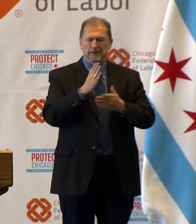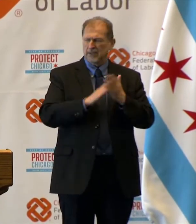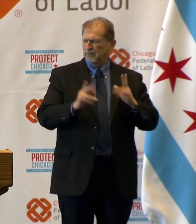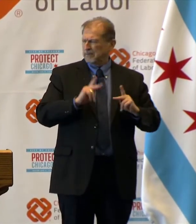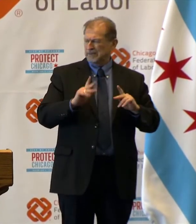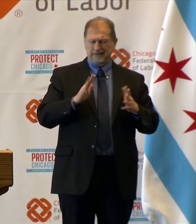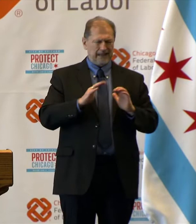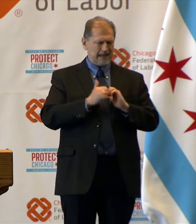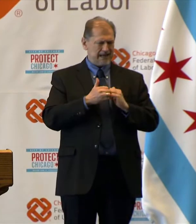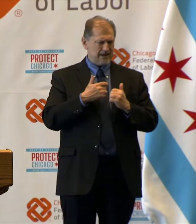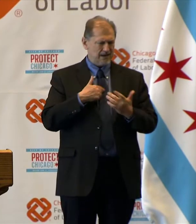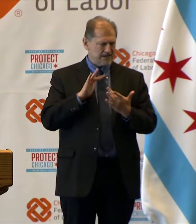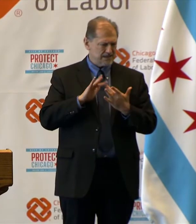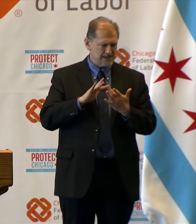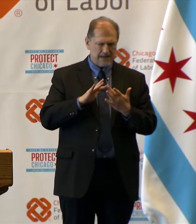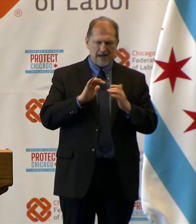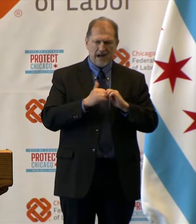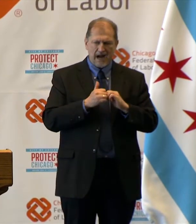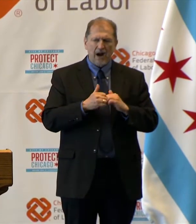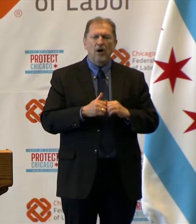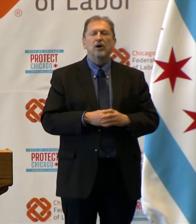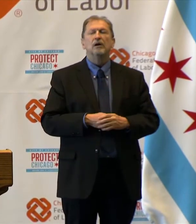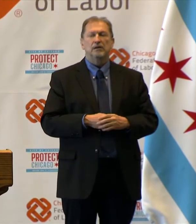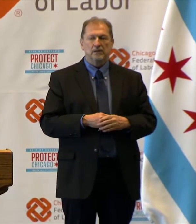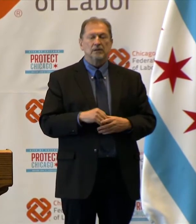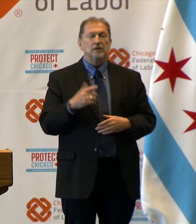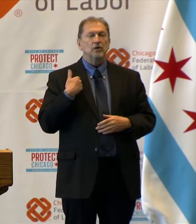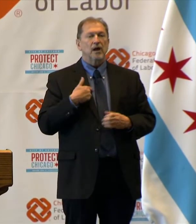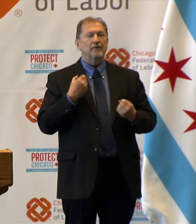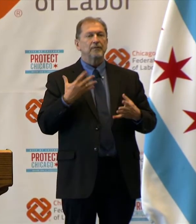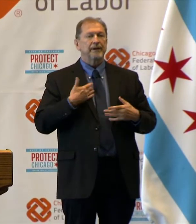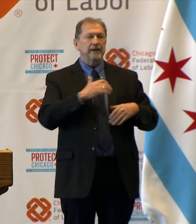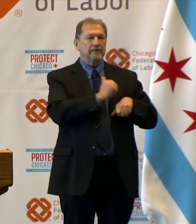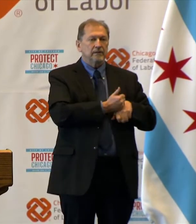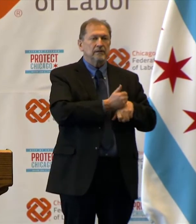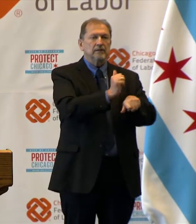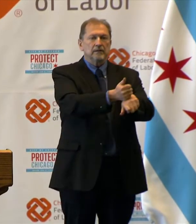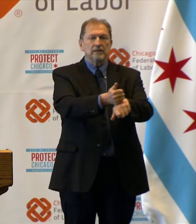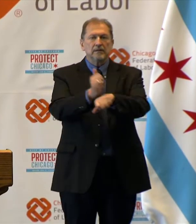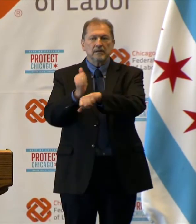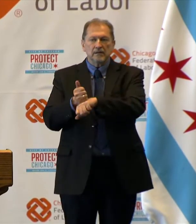CAN INSURE CHICAGO RESIDENTS CAN